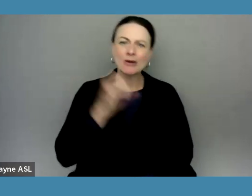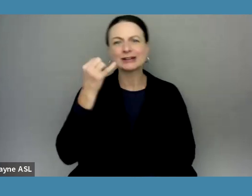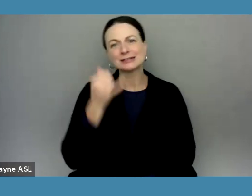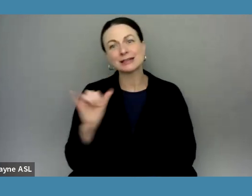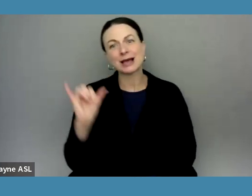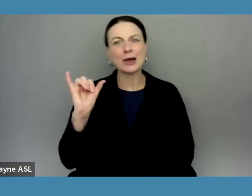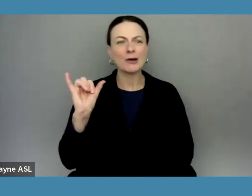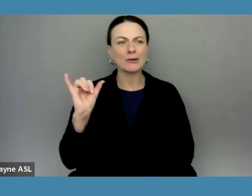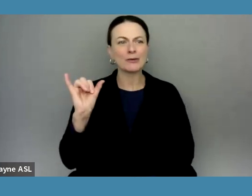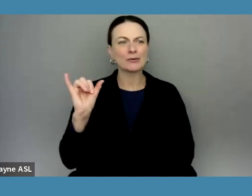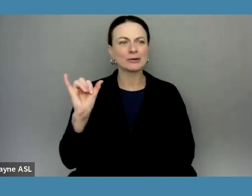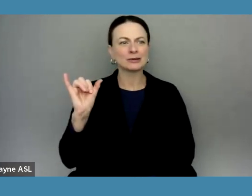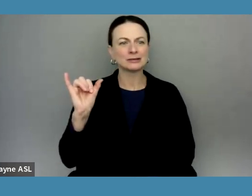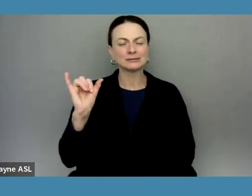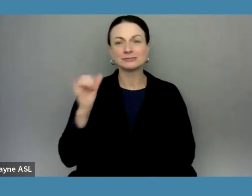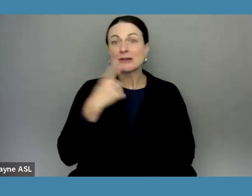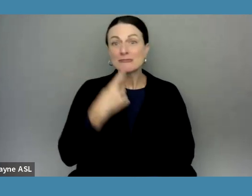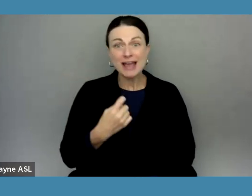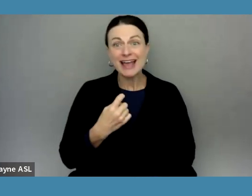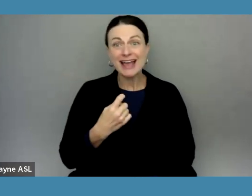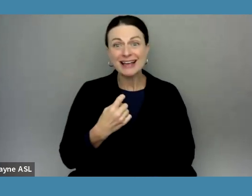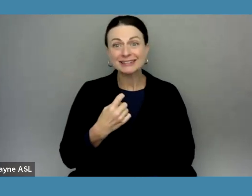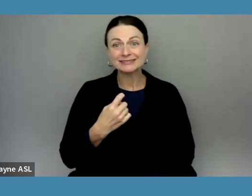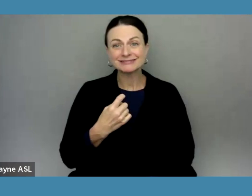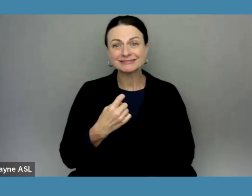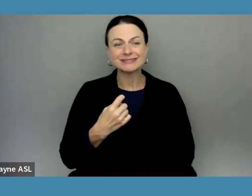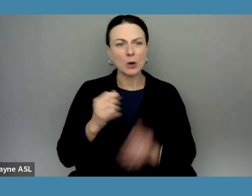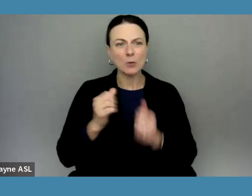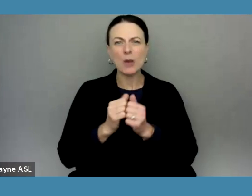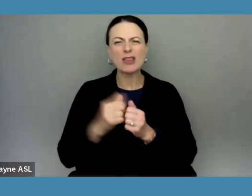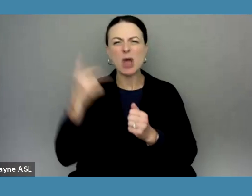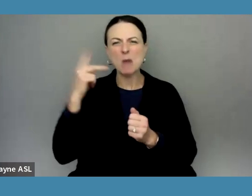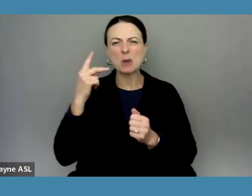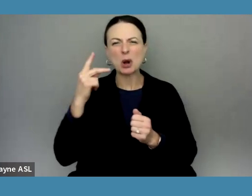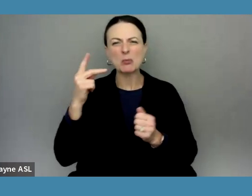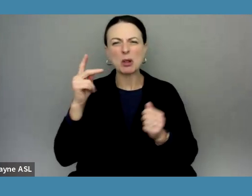and red theme with some purple tones throughout.